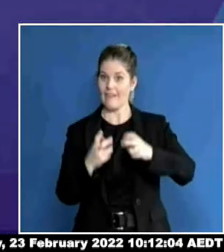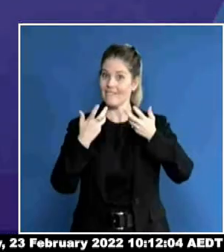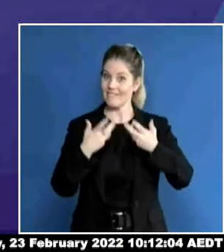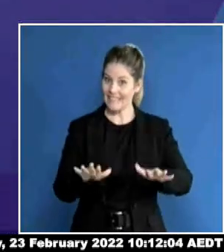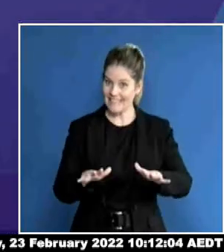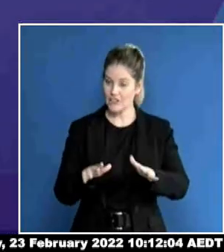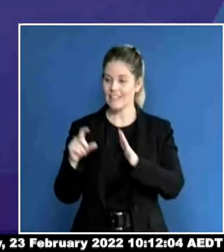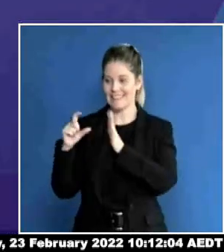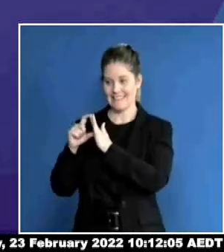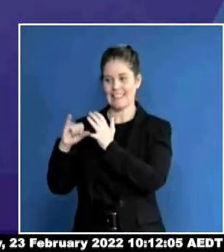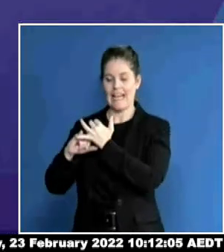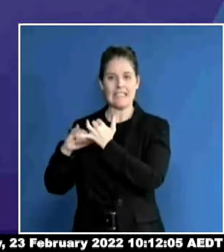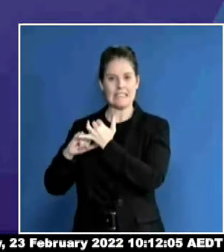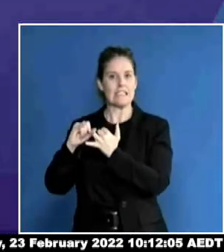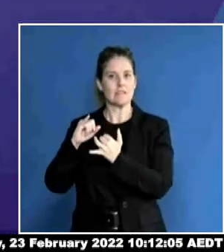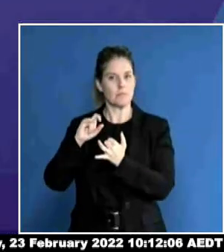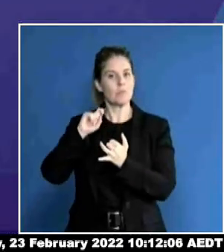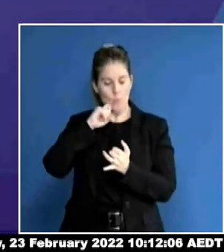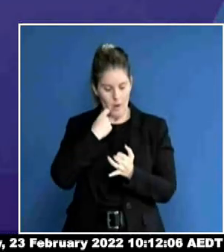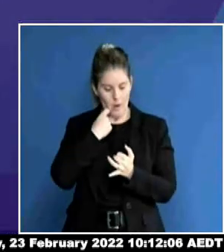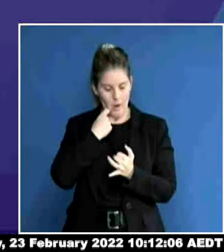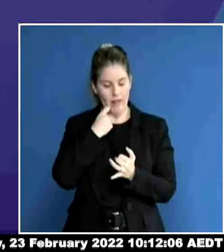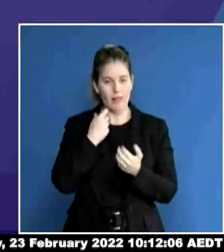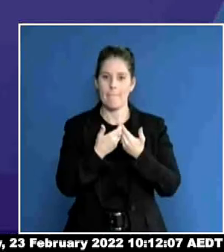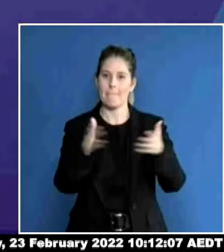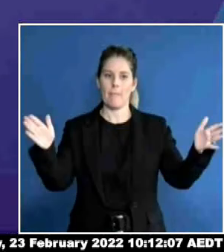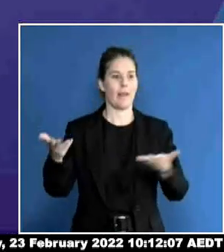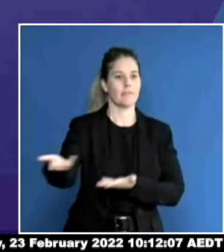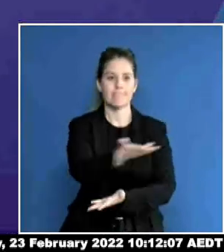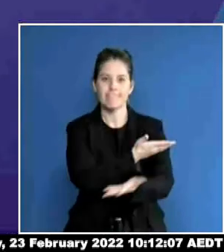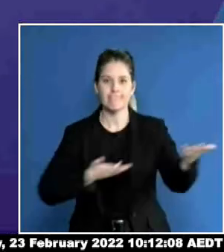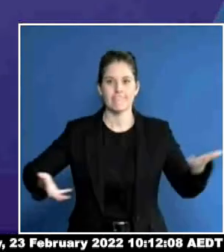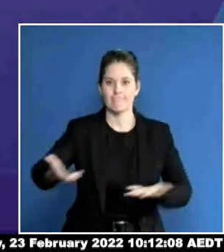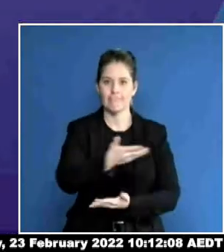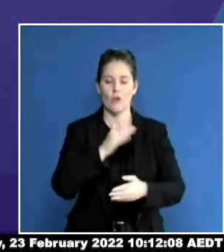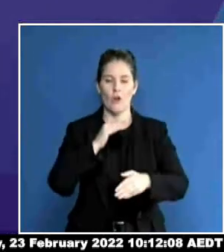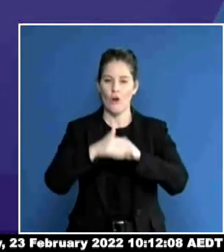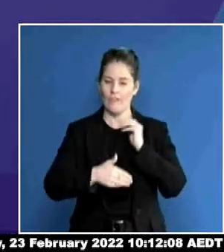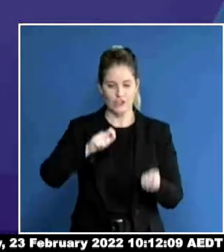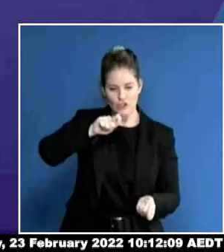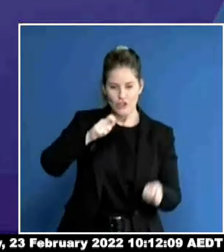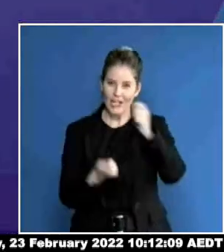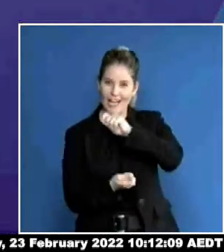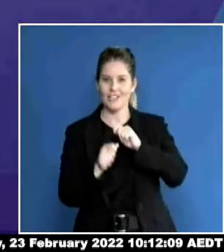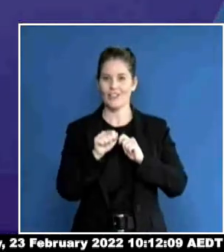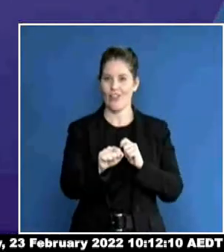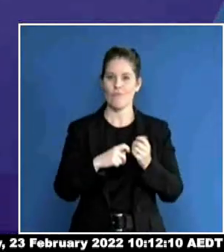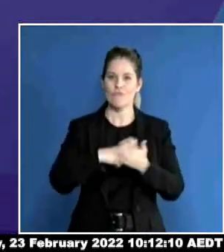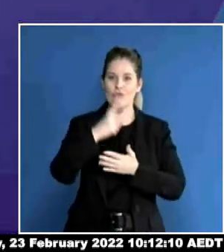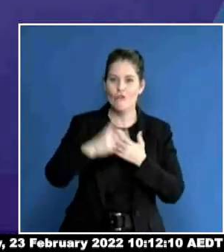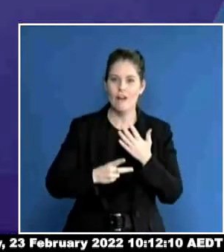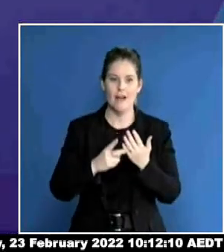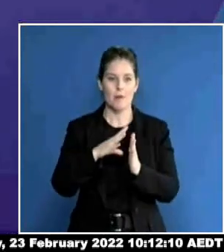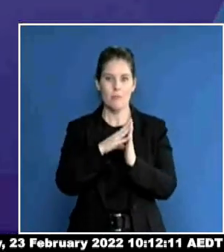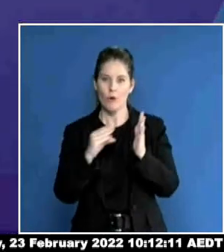DES model to replace the current program when it expires in June 2023.